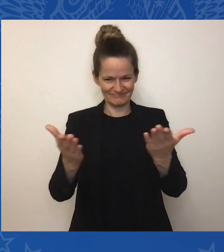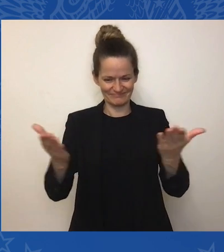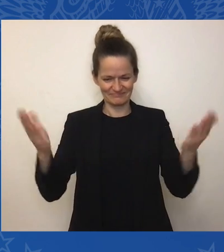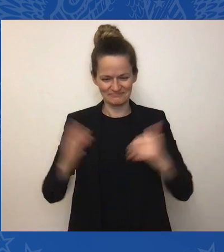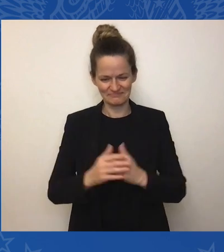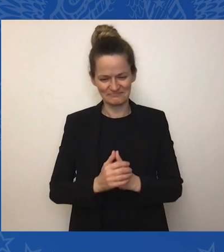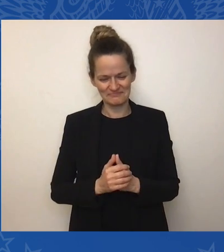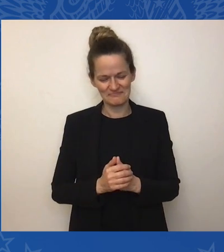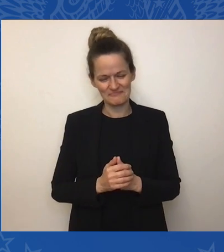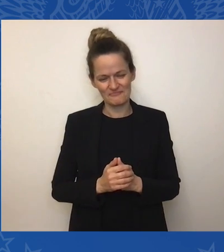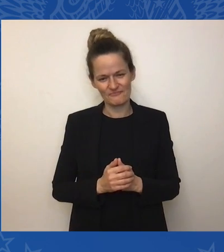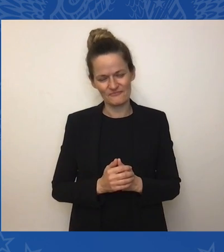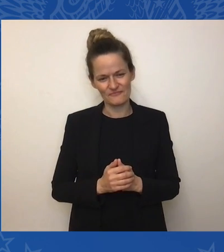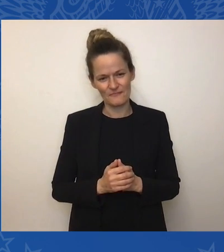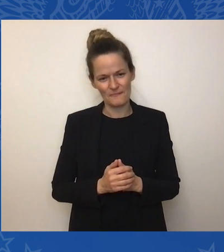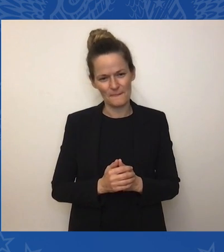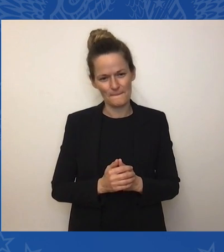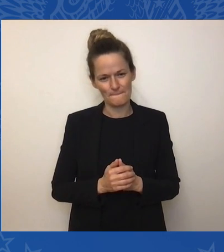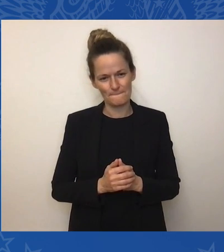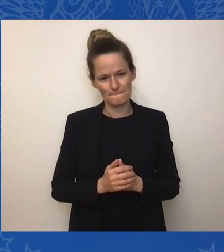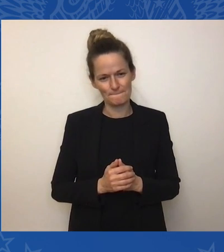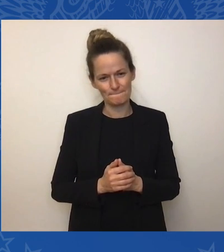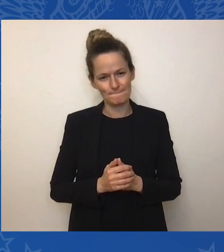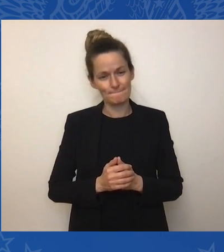And those of you have served as well in this class, stand up.